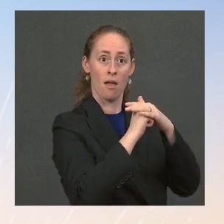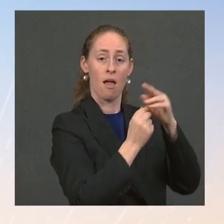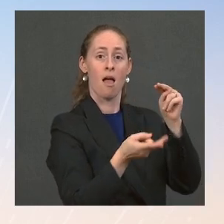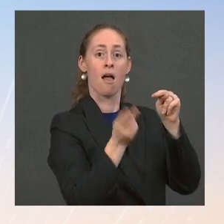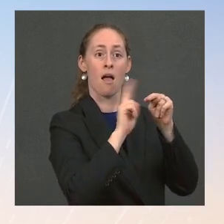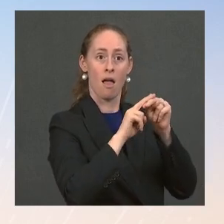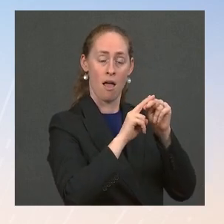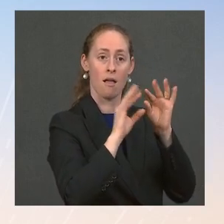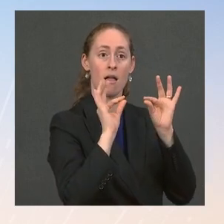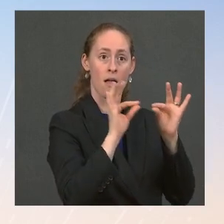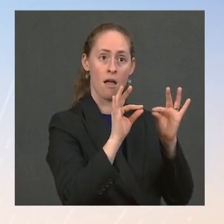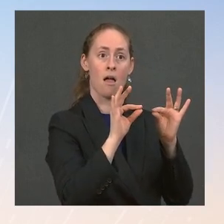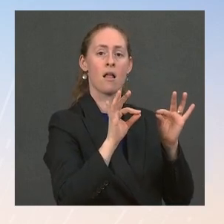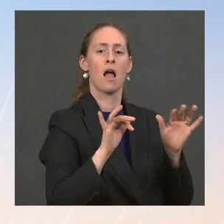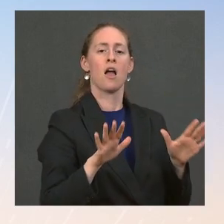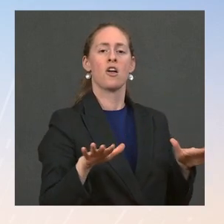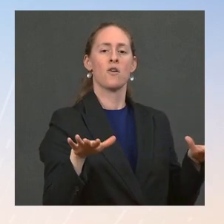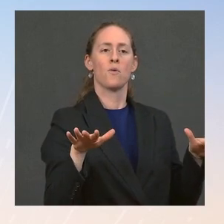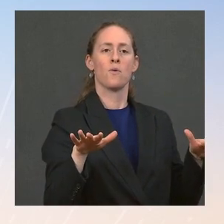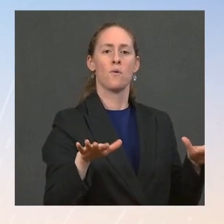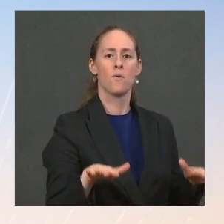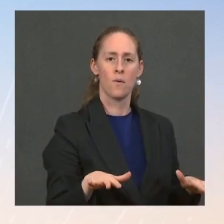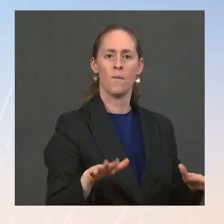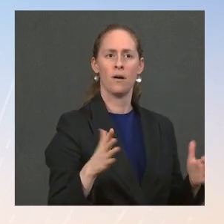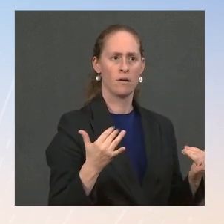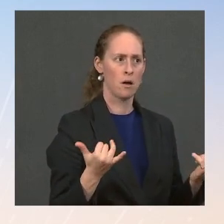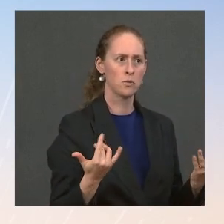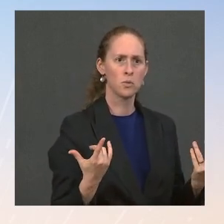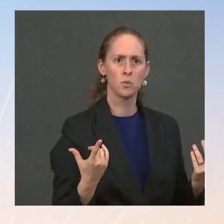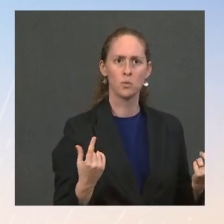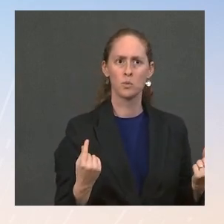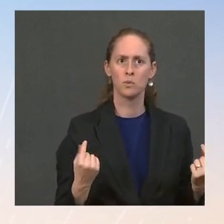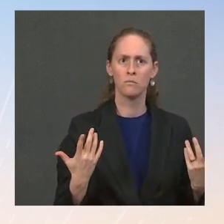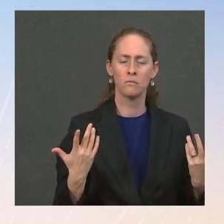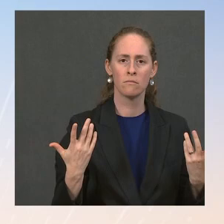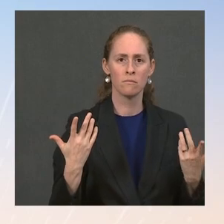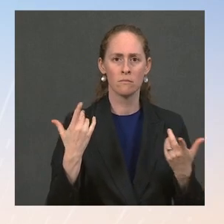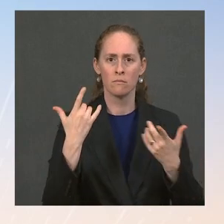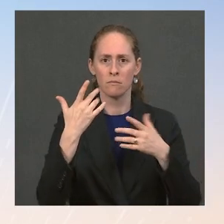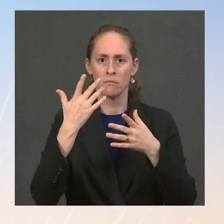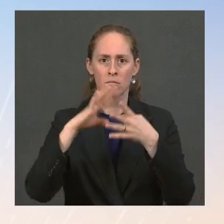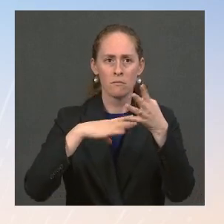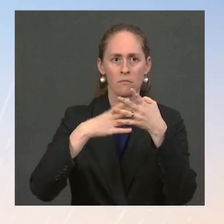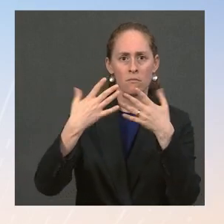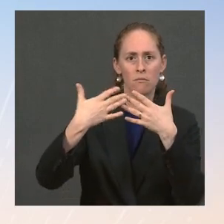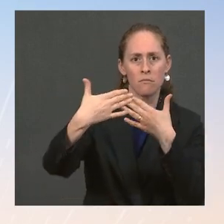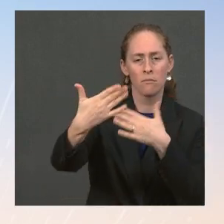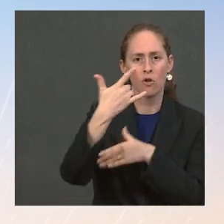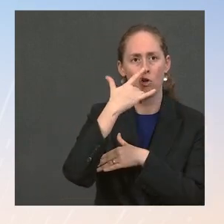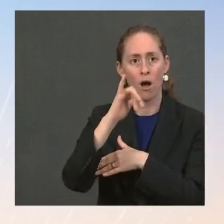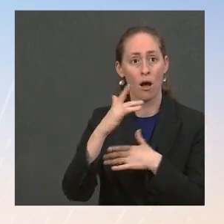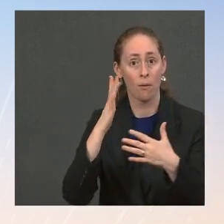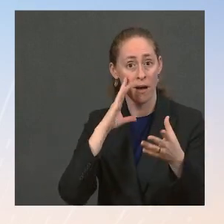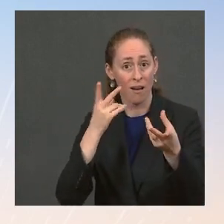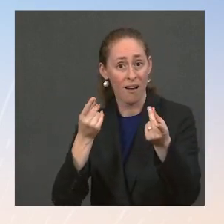Is that something that he's conveyed to members of Congress that he wants to move forward on this particularly before these issues come up again in December?